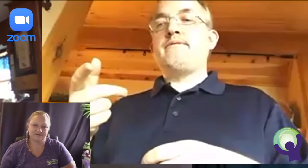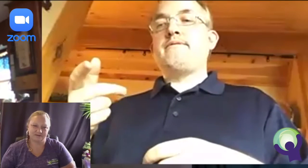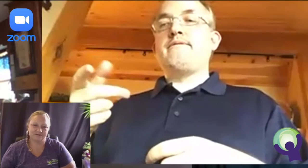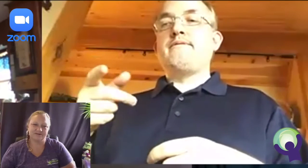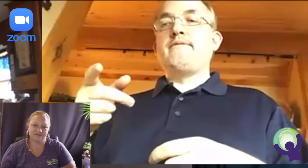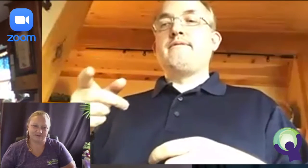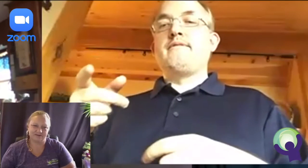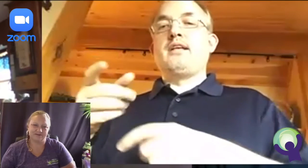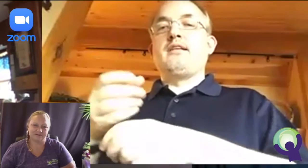it's a good trade-off, I feel.